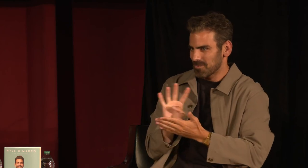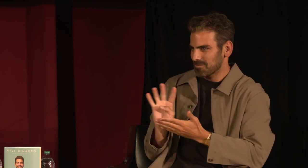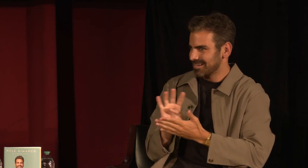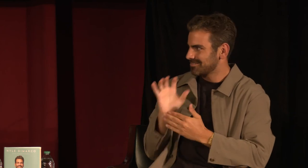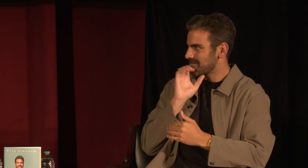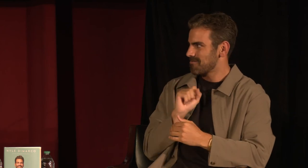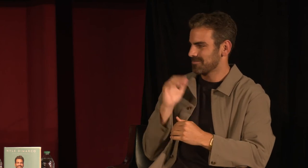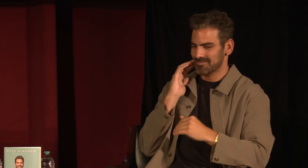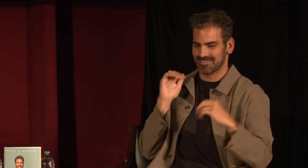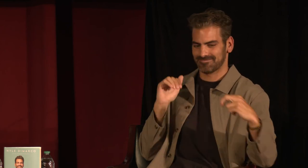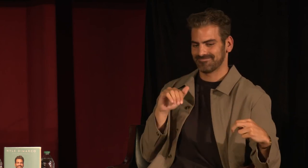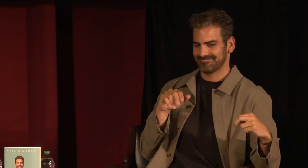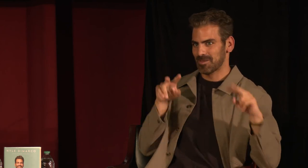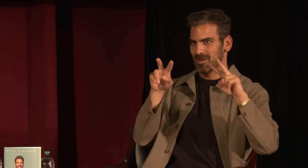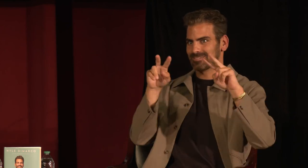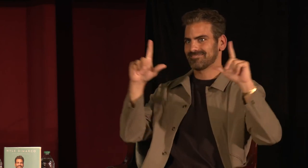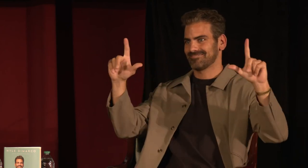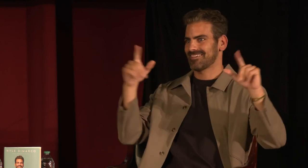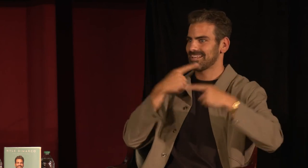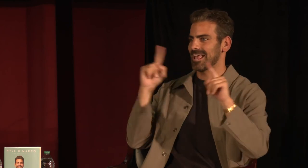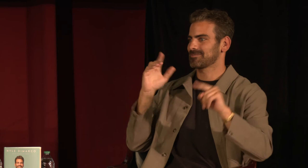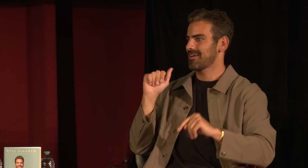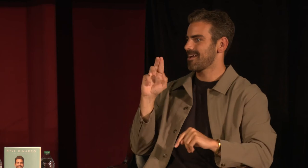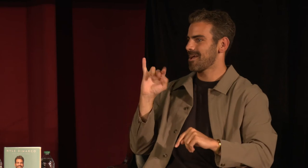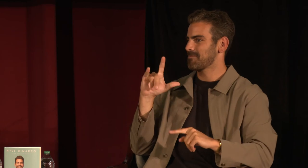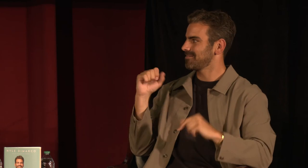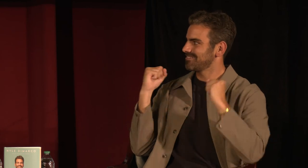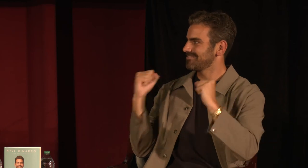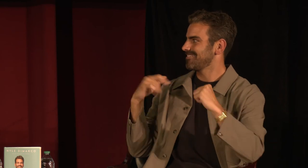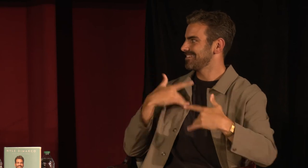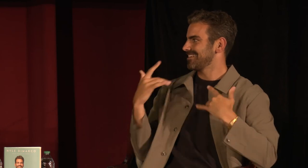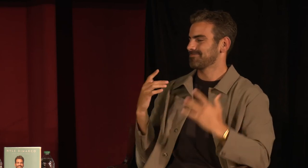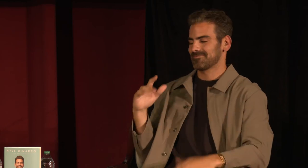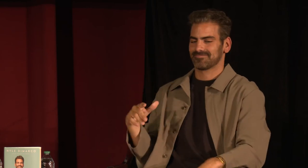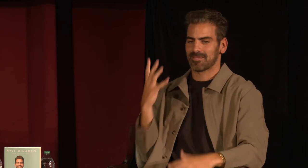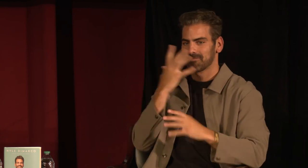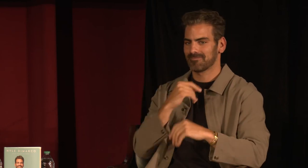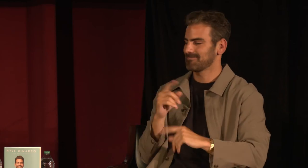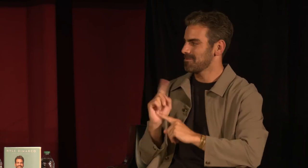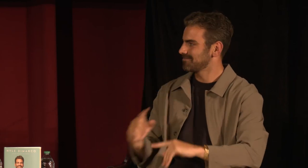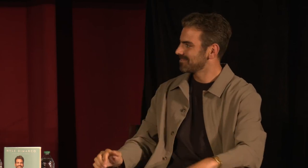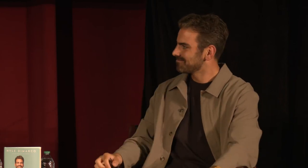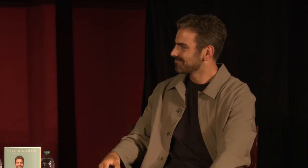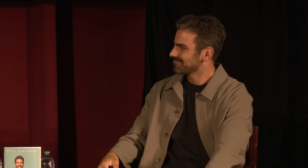I want to say he was like four weeks old, right. We were all watching the TV when they announced, and it was a beautiful moment.